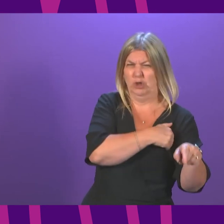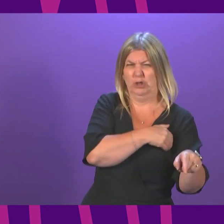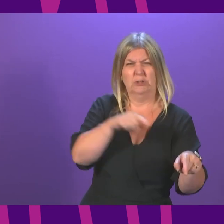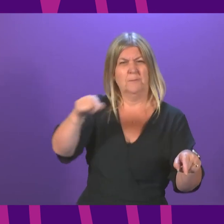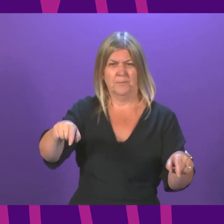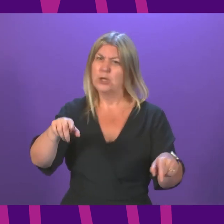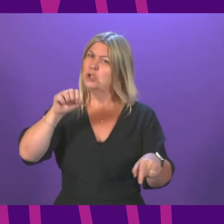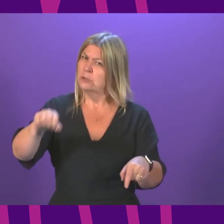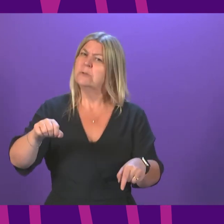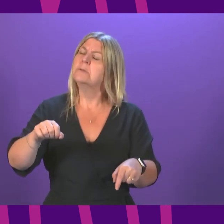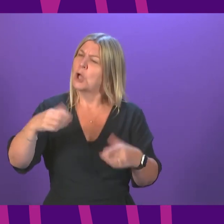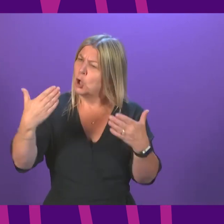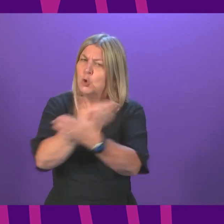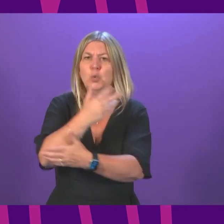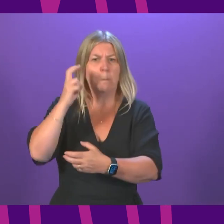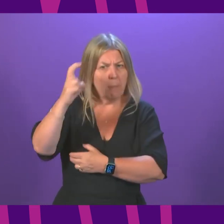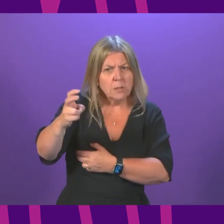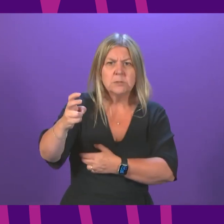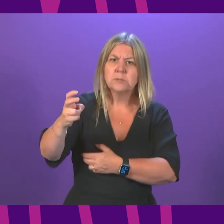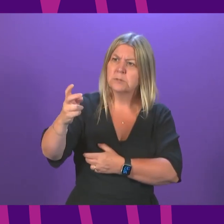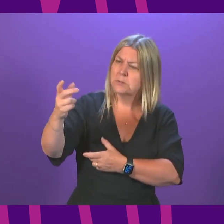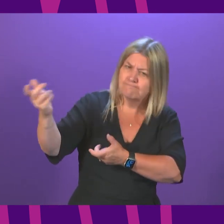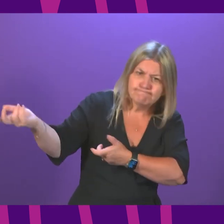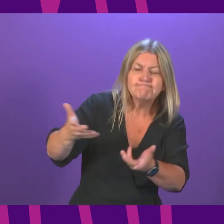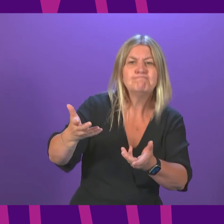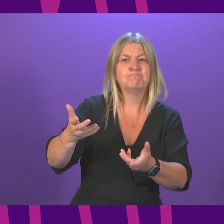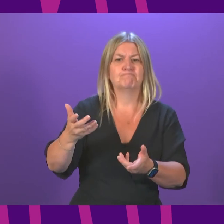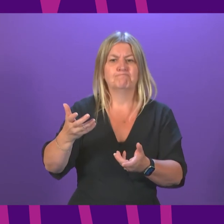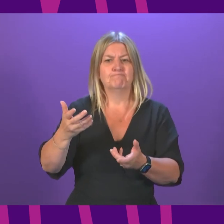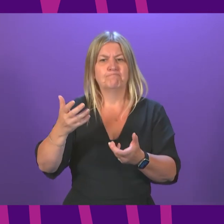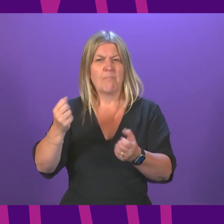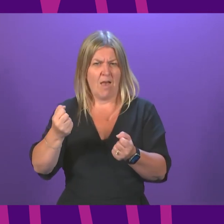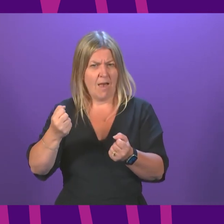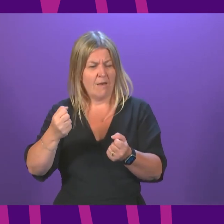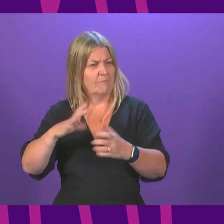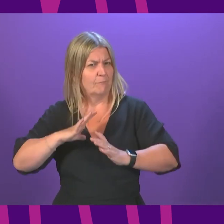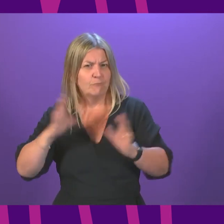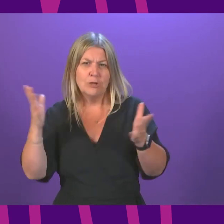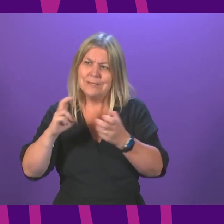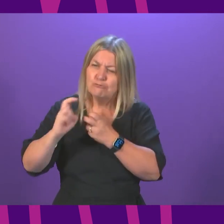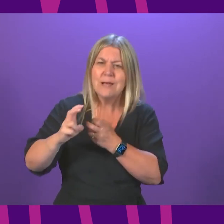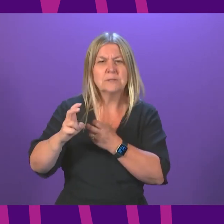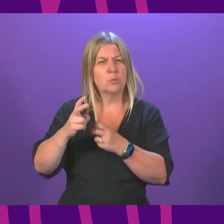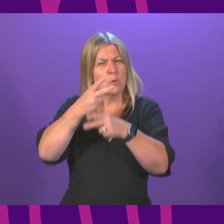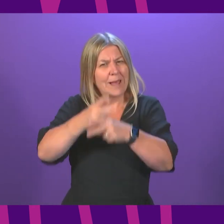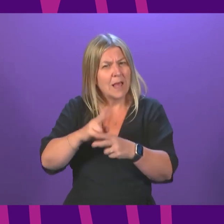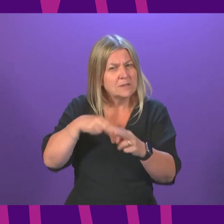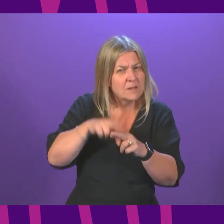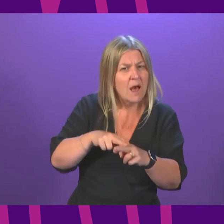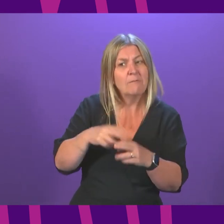This has certainly been a brief but intense apprenticeship in the ways of legislating in the Scottish Parliament, but it has been interesting and enlightening. Although the